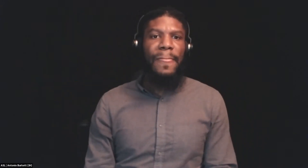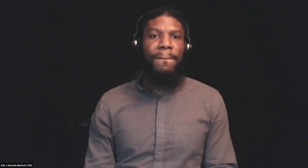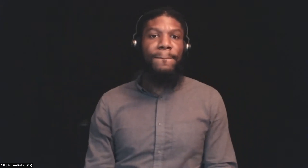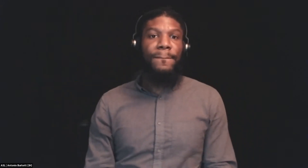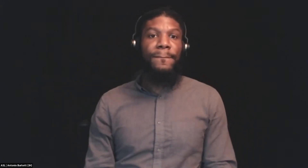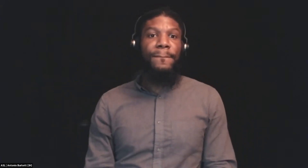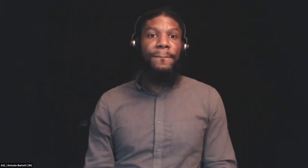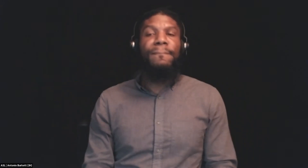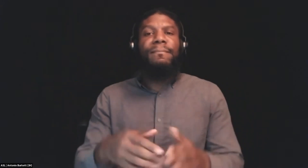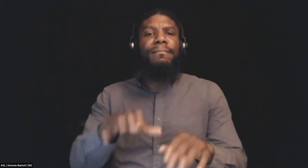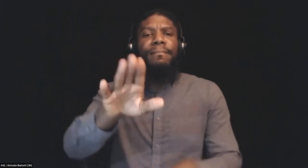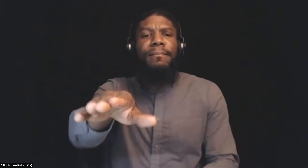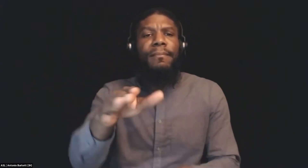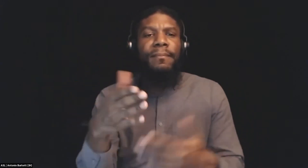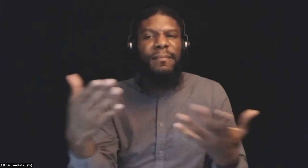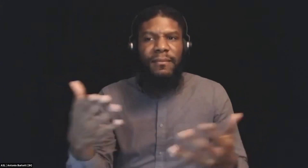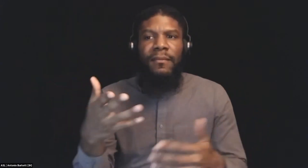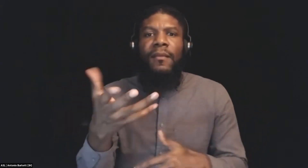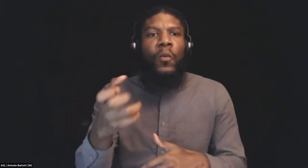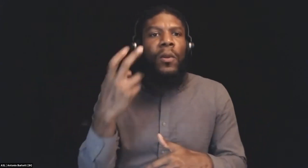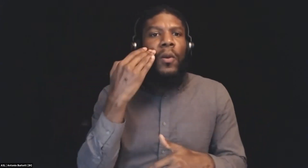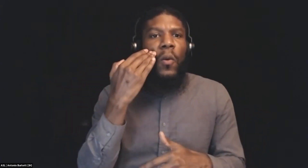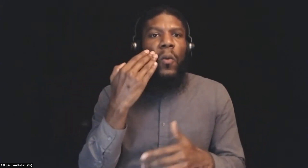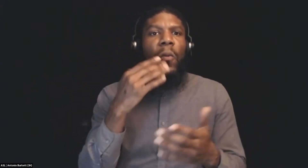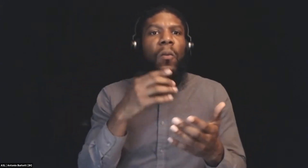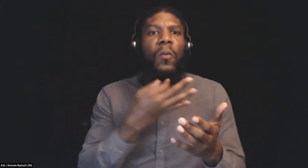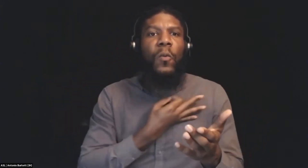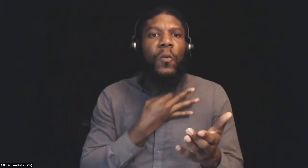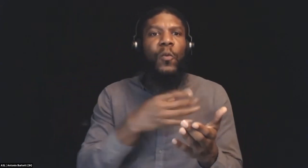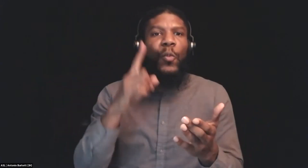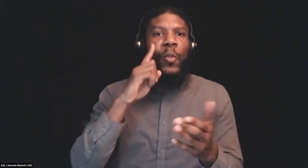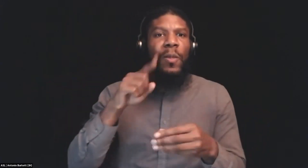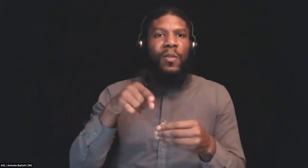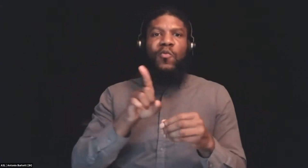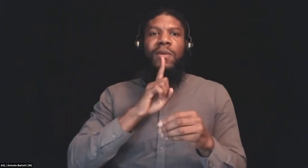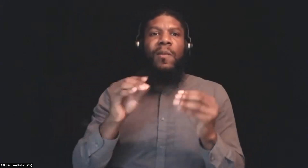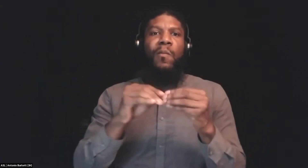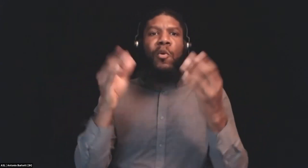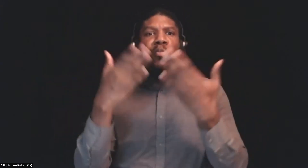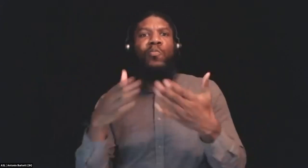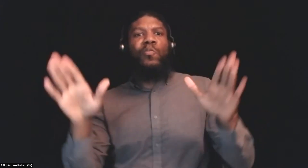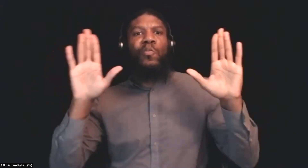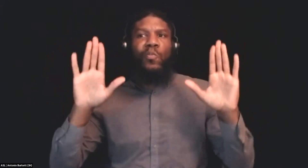I also want to pose that I want to see what you thought about that larger philosophical question that I have posed as number two